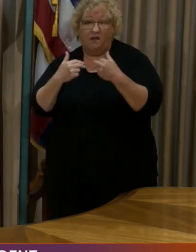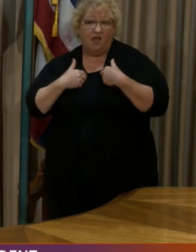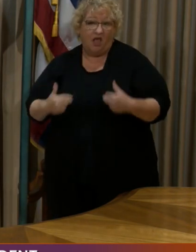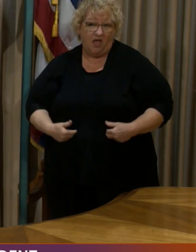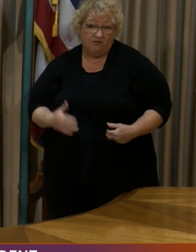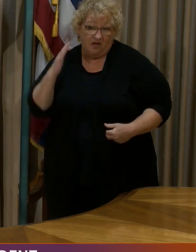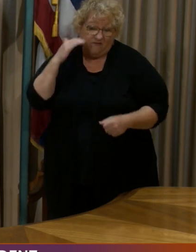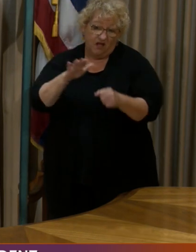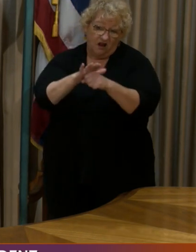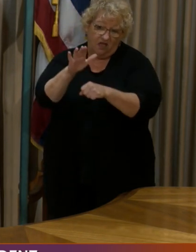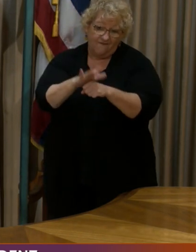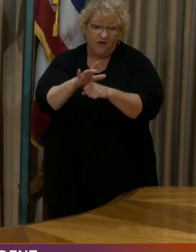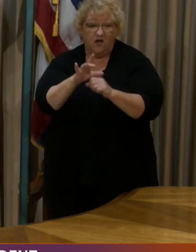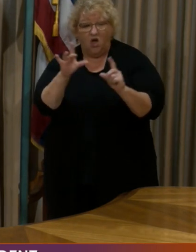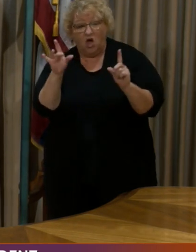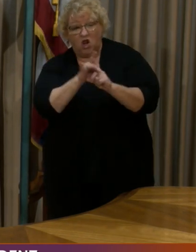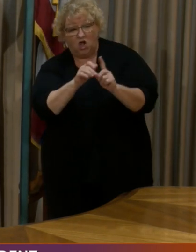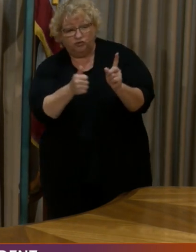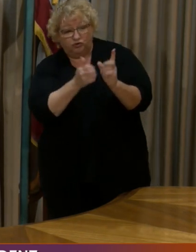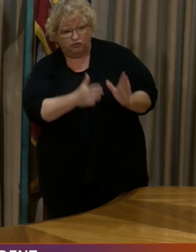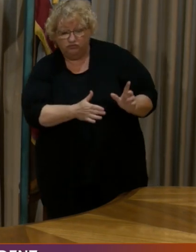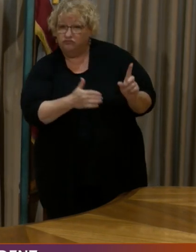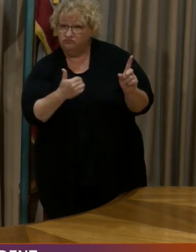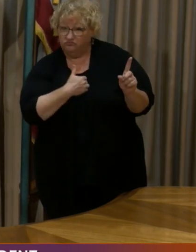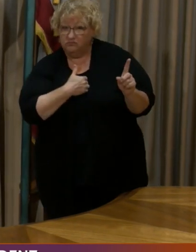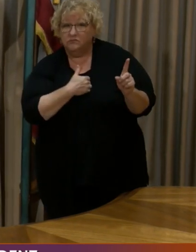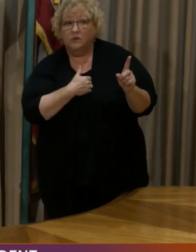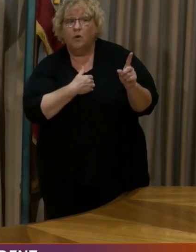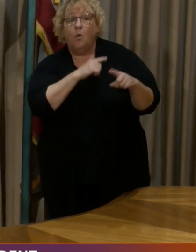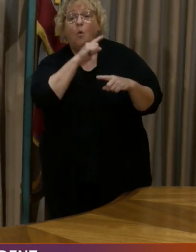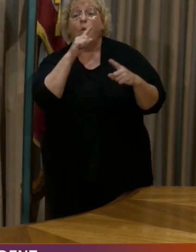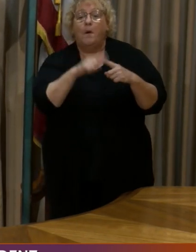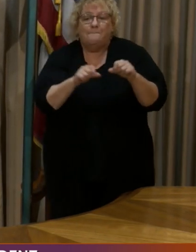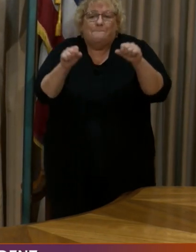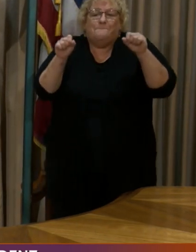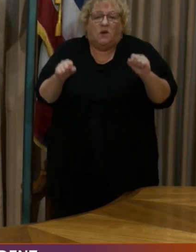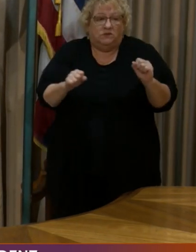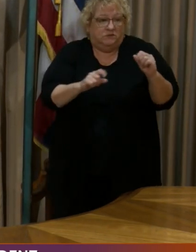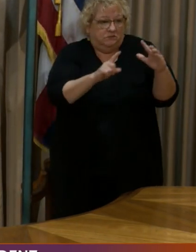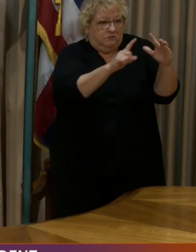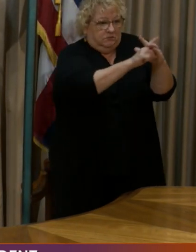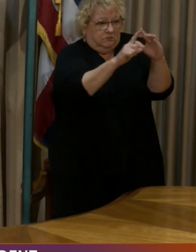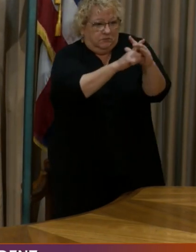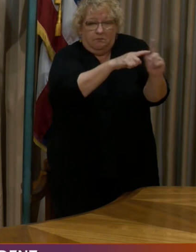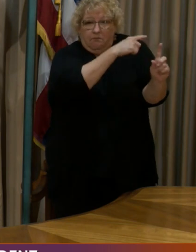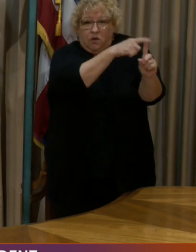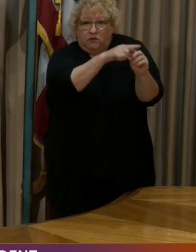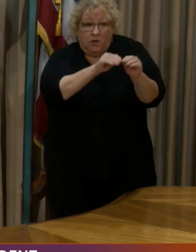YES, THIS IS FOR DR. KIMBLE. DO YOU THINK THE DEPARTMENT OF HEALTH WILL NOT HAVE ENOUGH